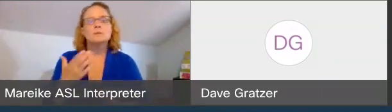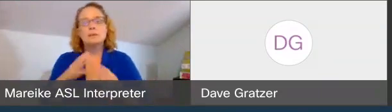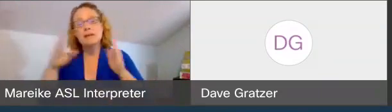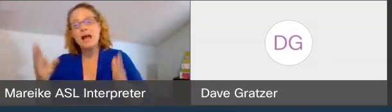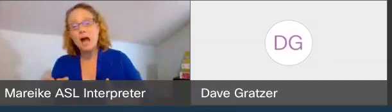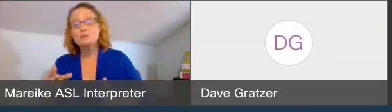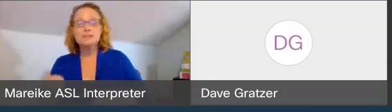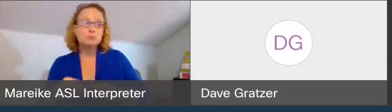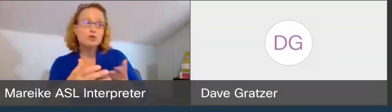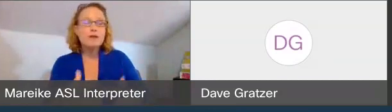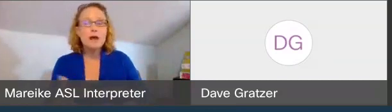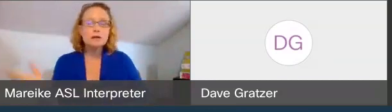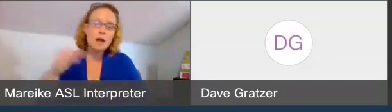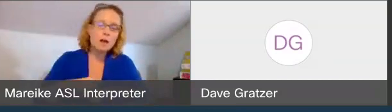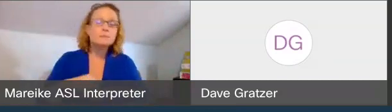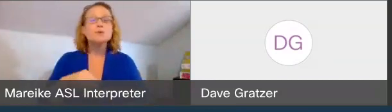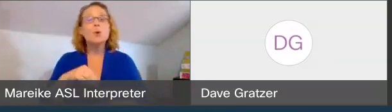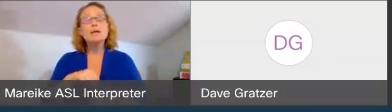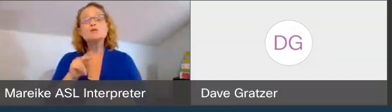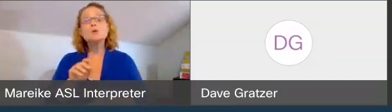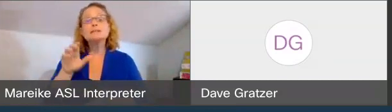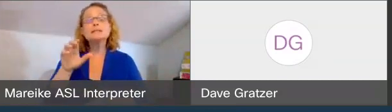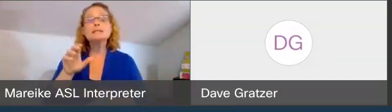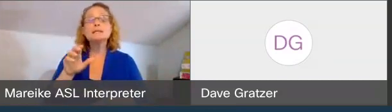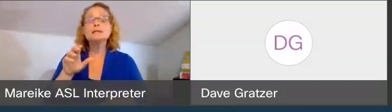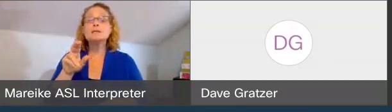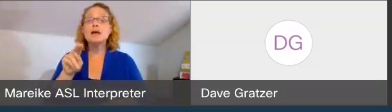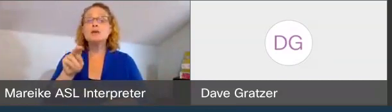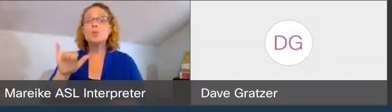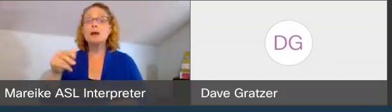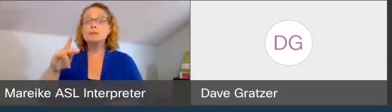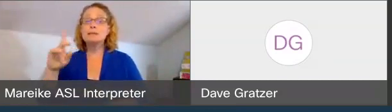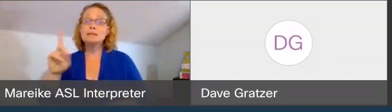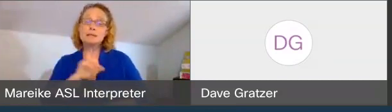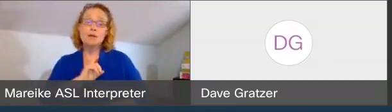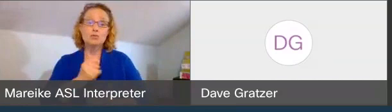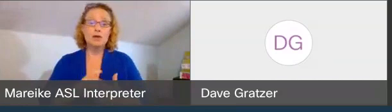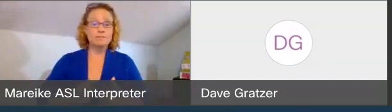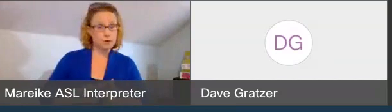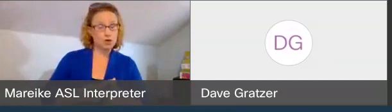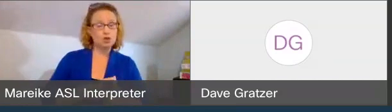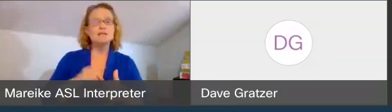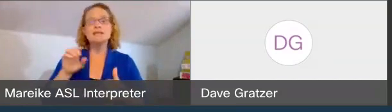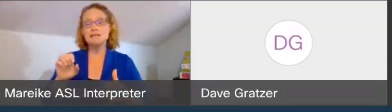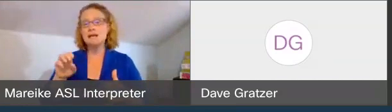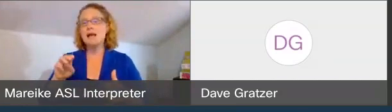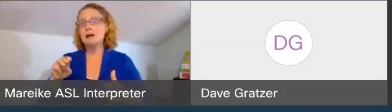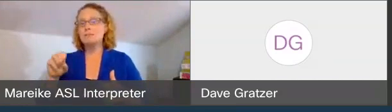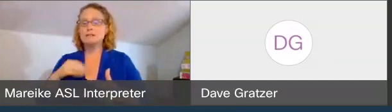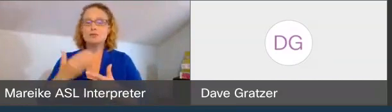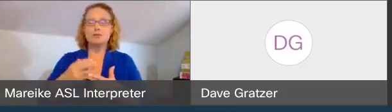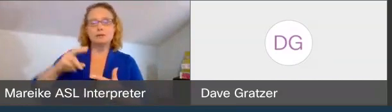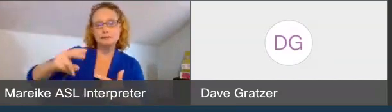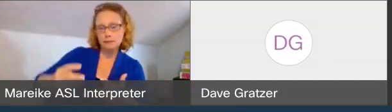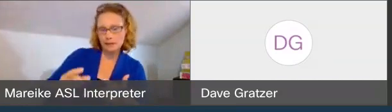and so in the city, the NYPD arrives first and then EMS comes sometime after that so that is